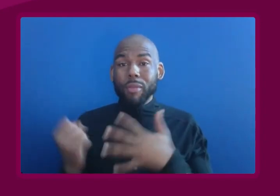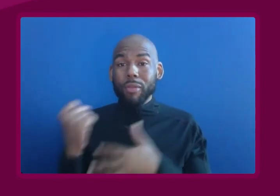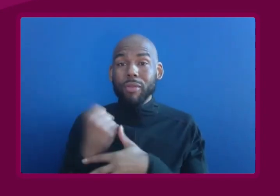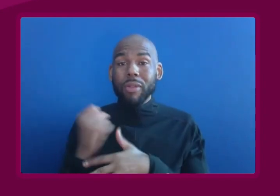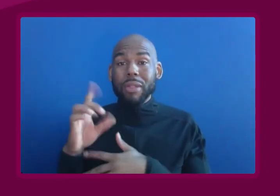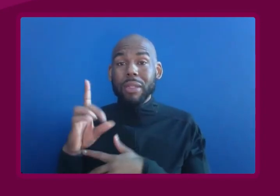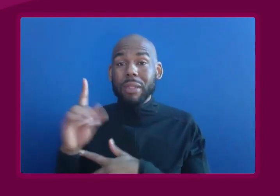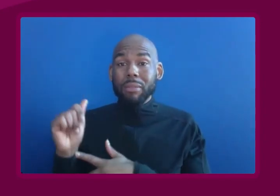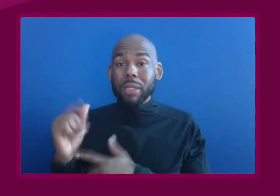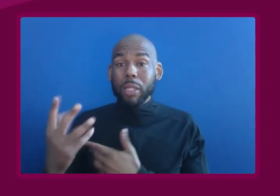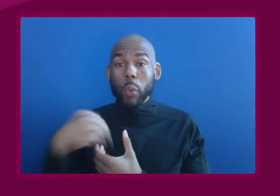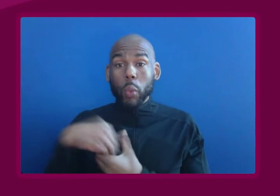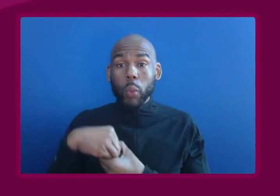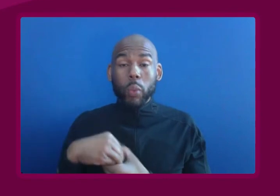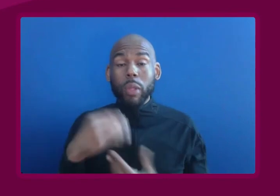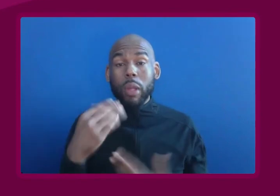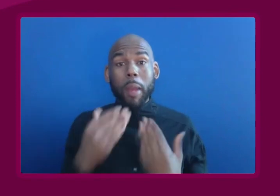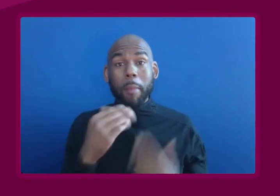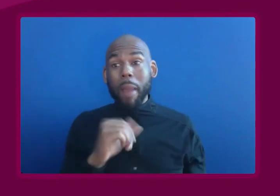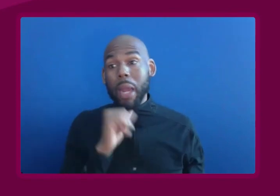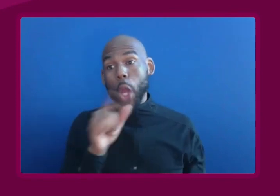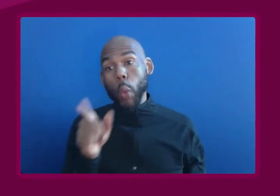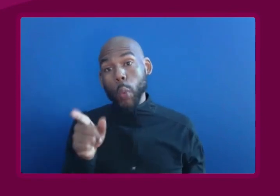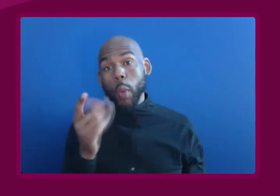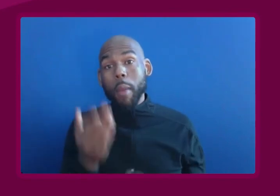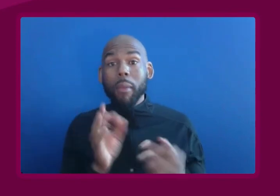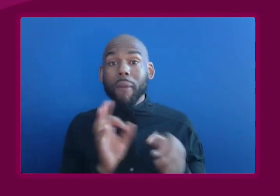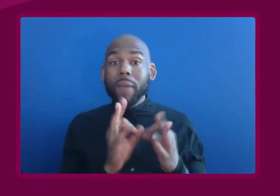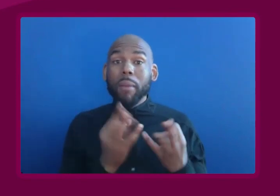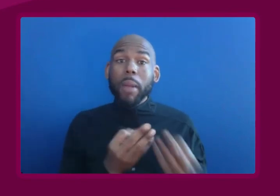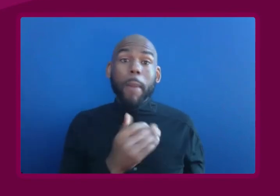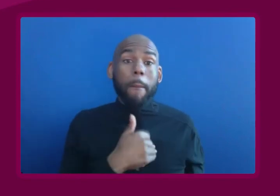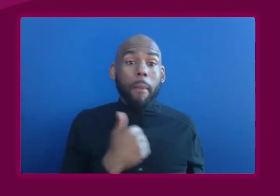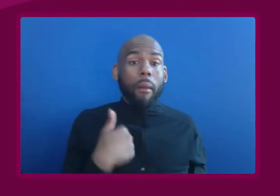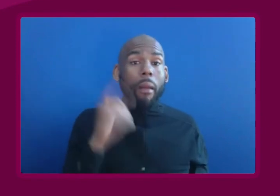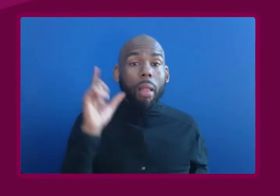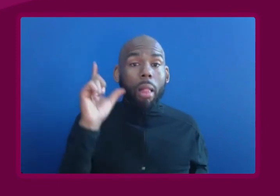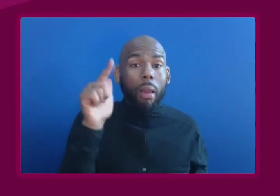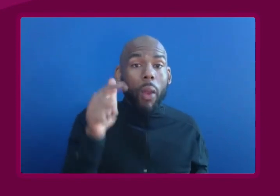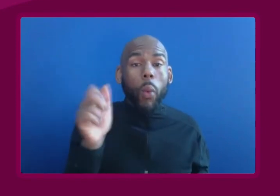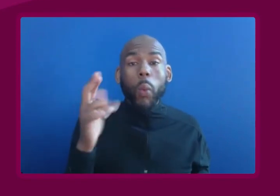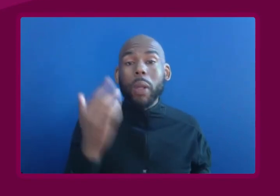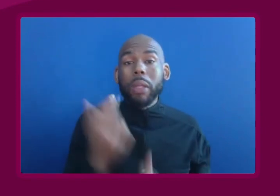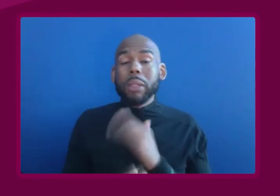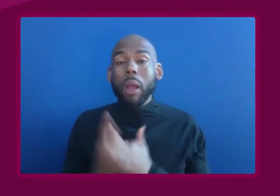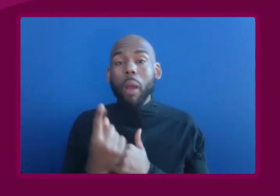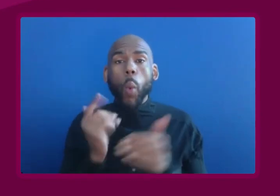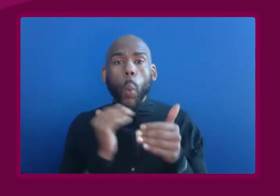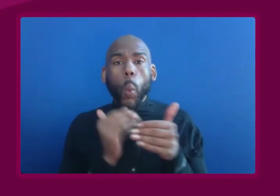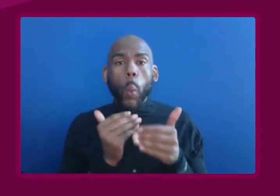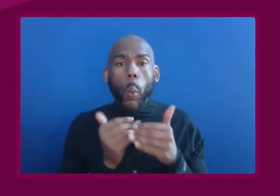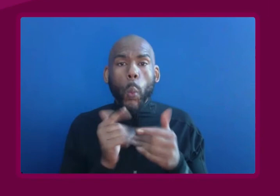inclusion, because it may not even be you, it might be your family member or whoever, someone that's close to you.